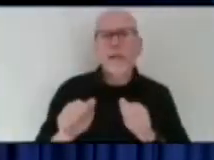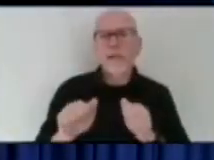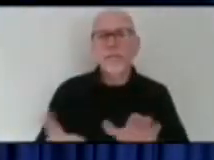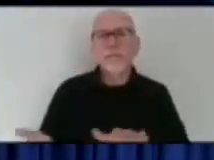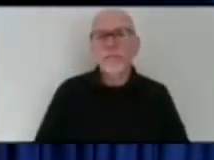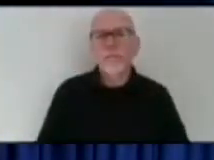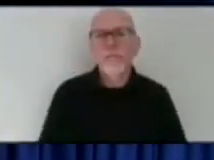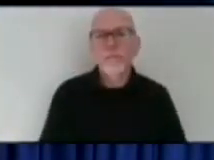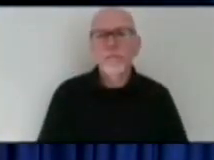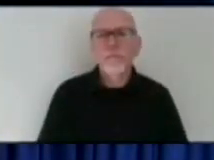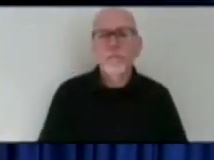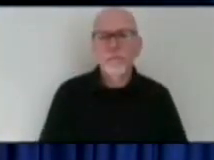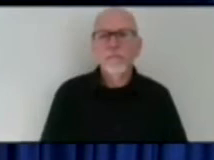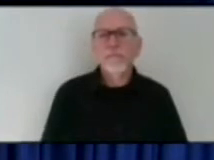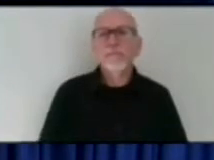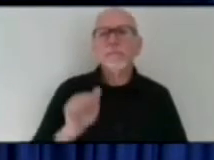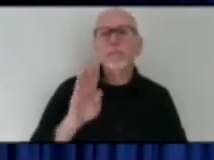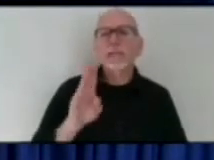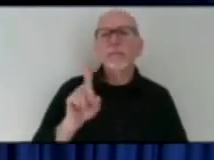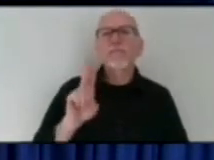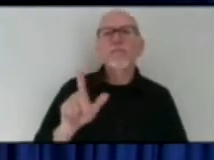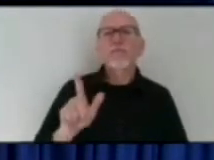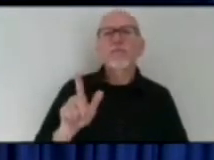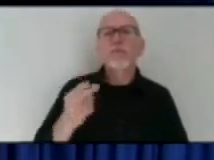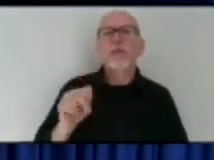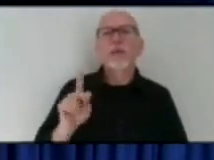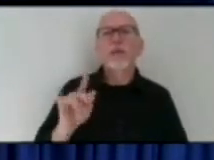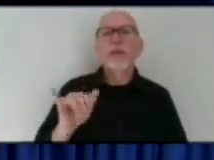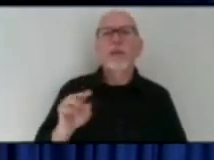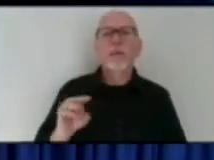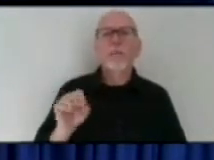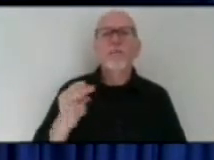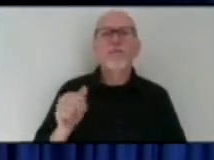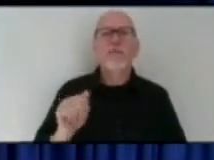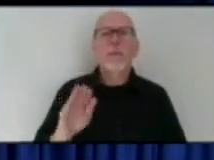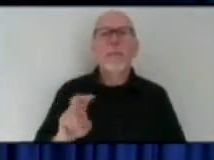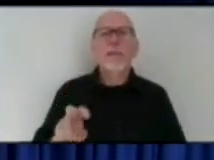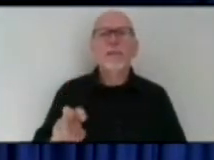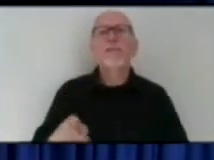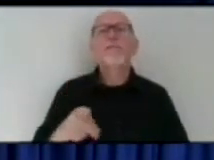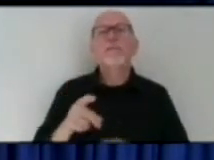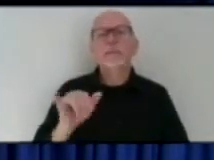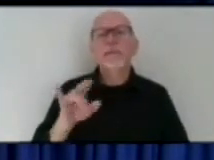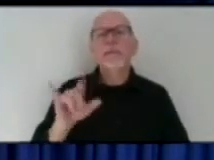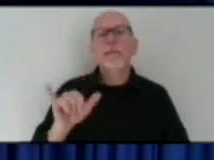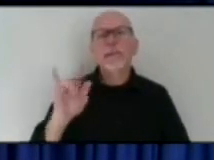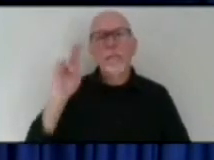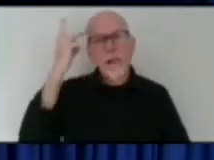Abdul Hakim Shabbas Bendy politics. Good afternoon, Abdul. Good afternoon,